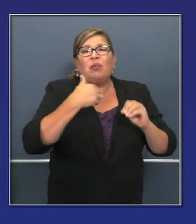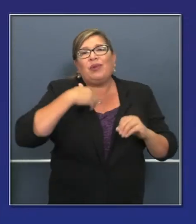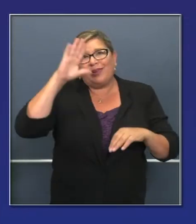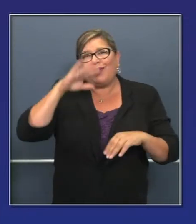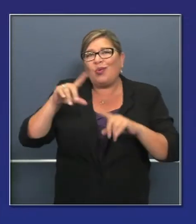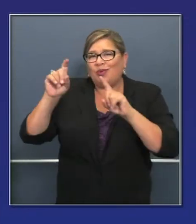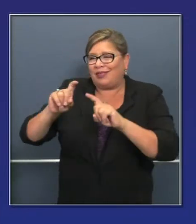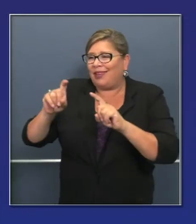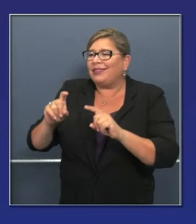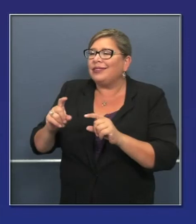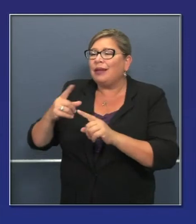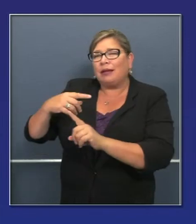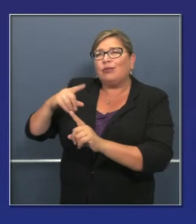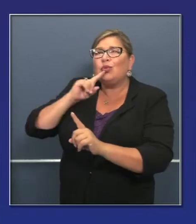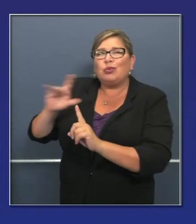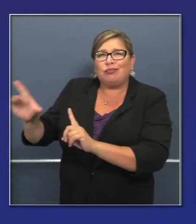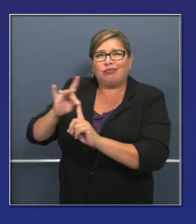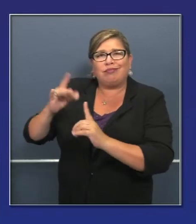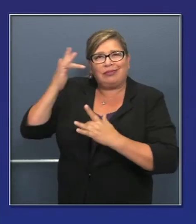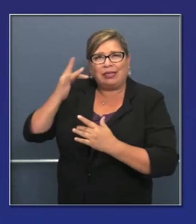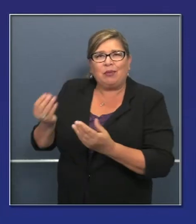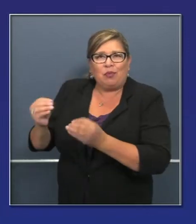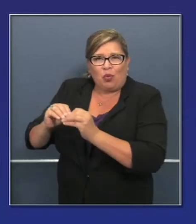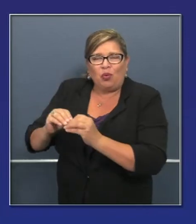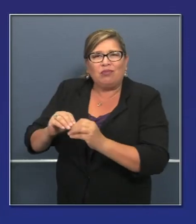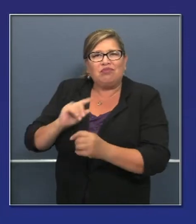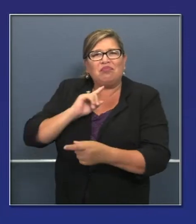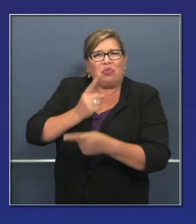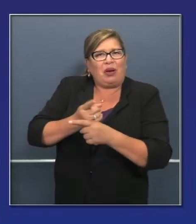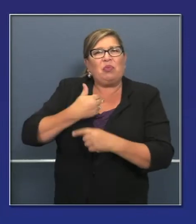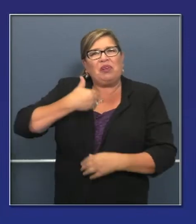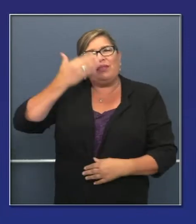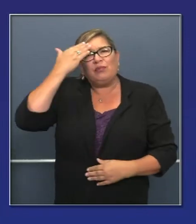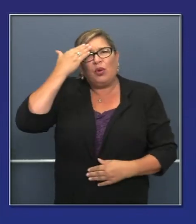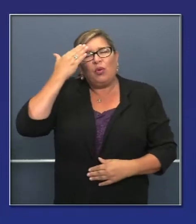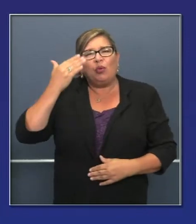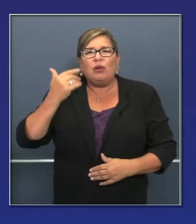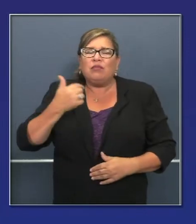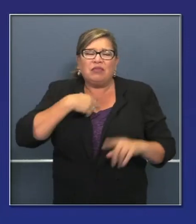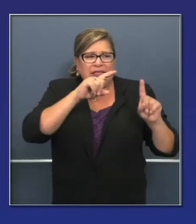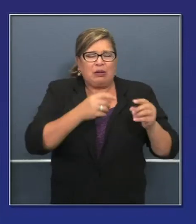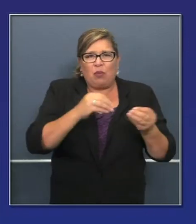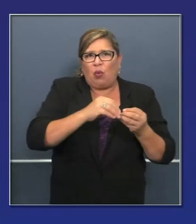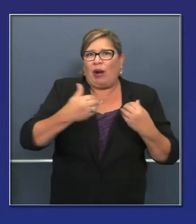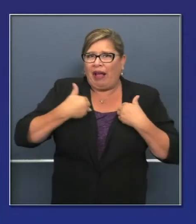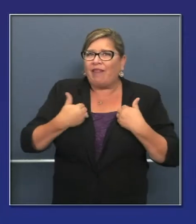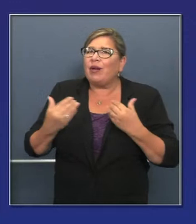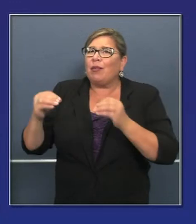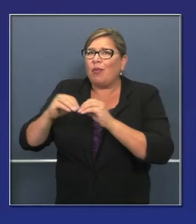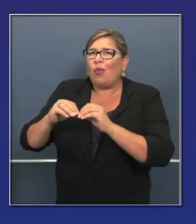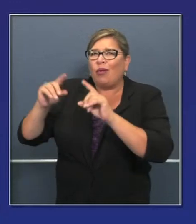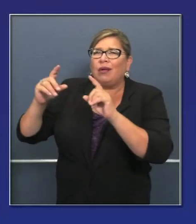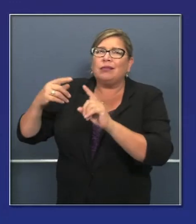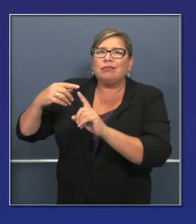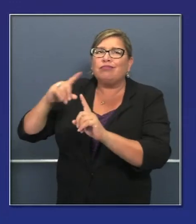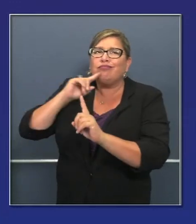had a record number of positive cases yesterday of over 70 100 we also had a record number of tests